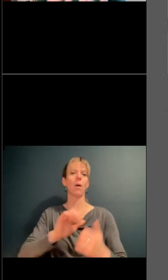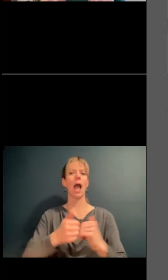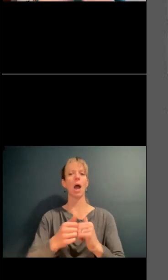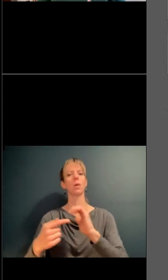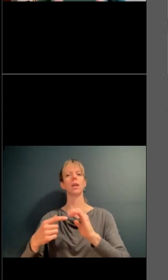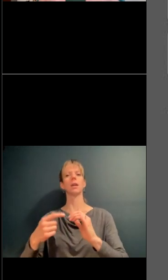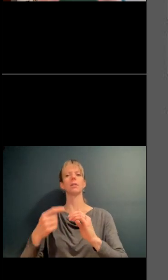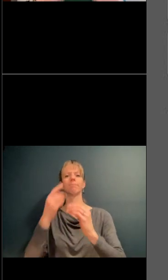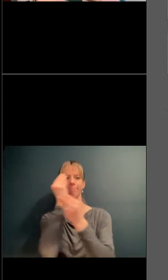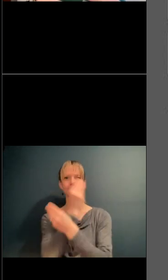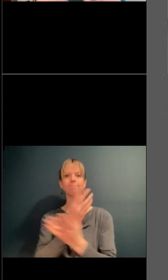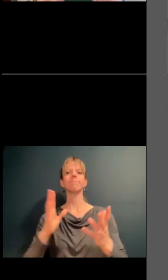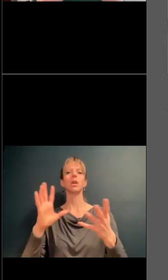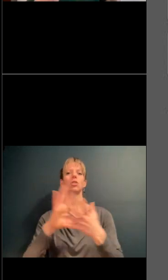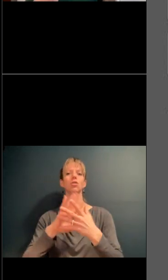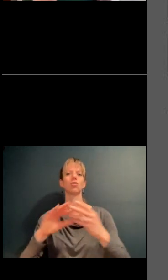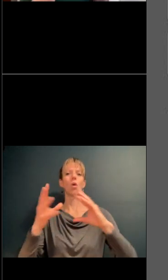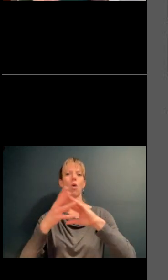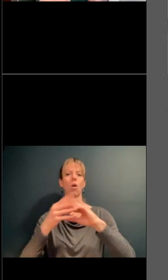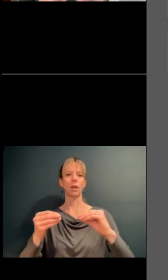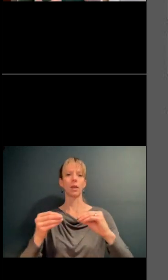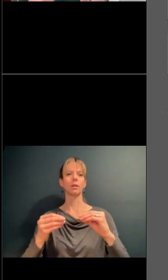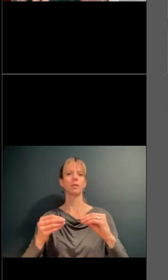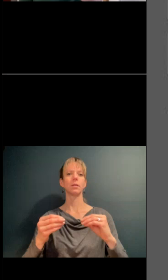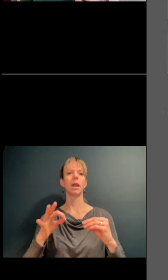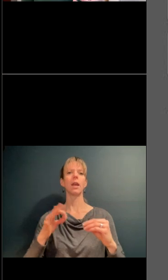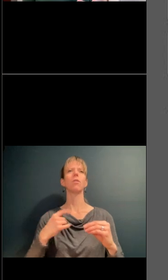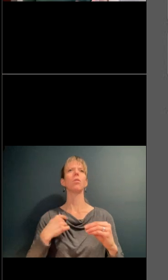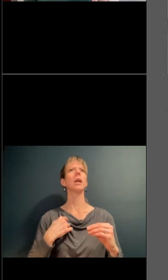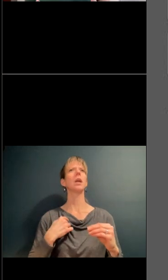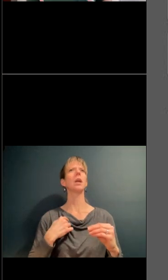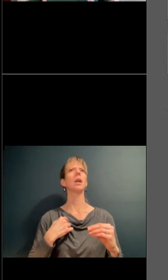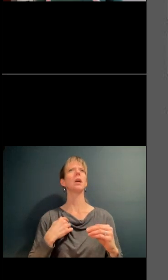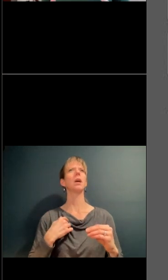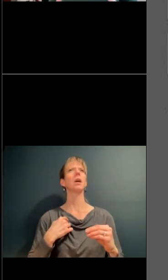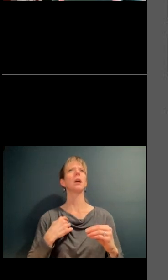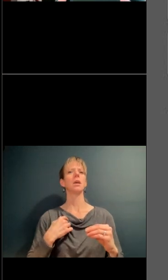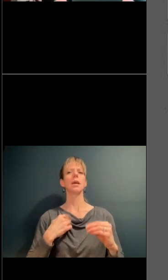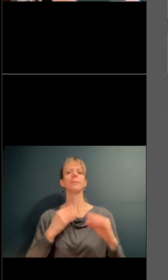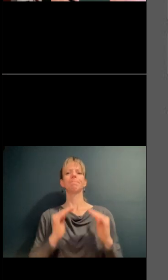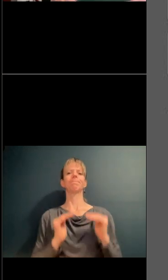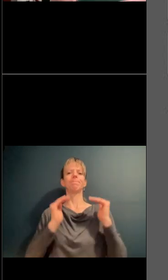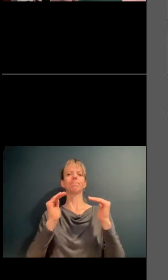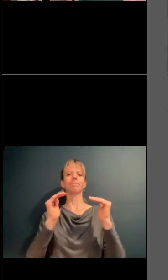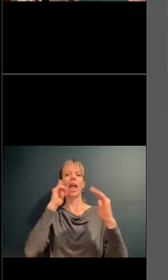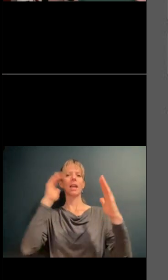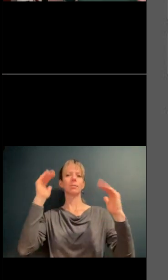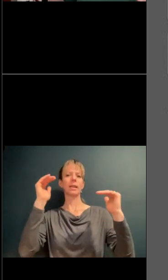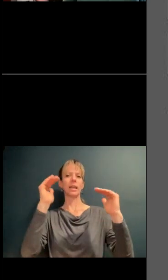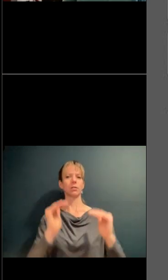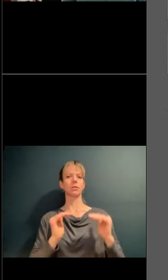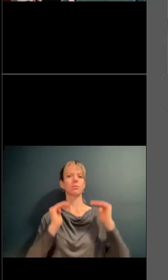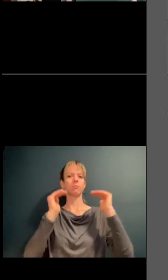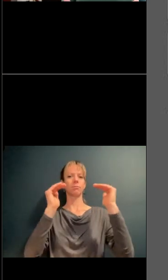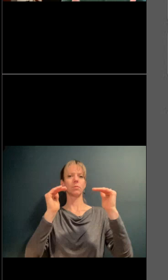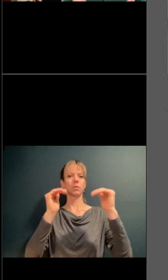The more we are reflecting high expectations and supporting shared activities,